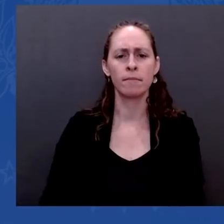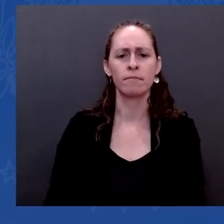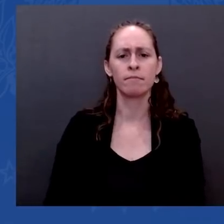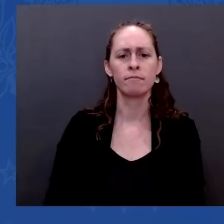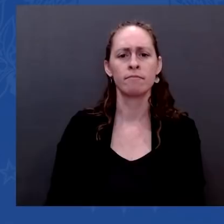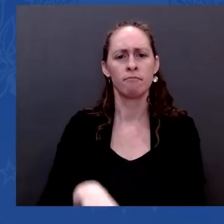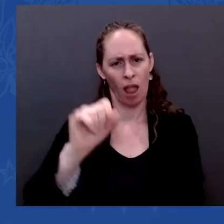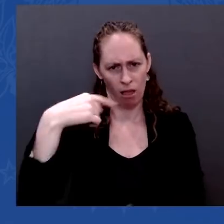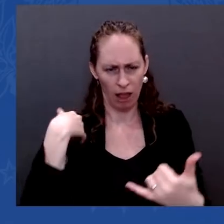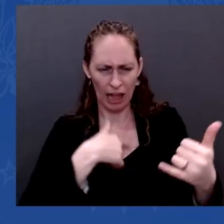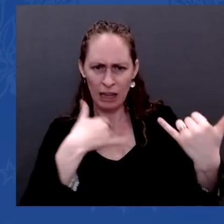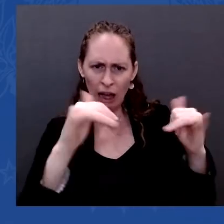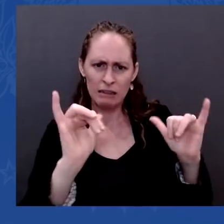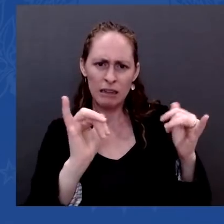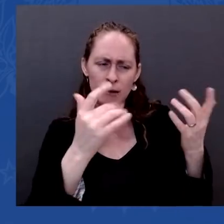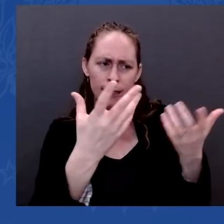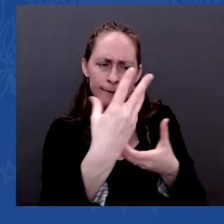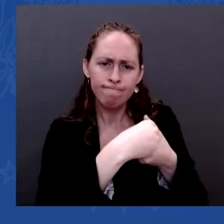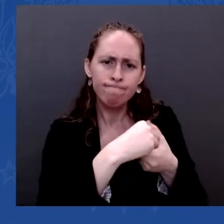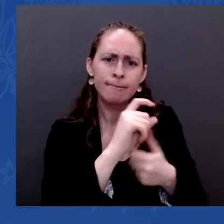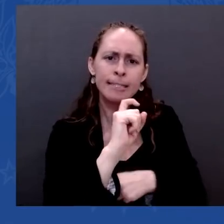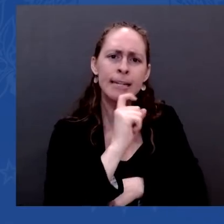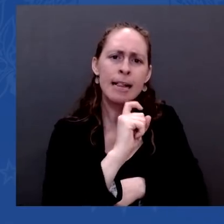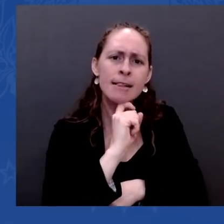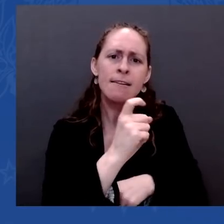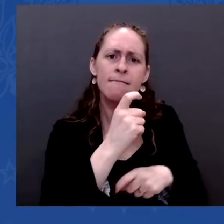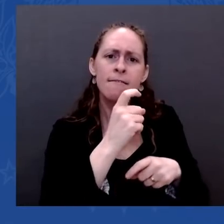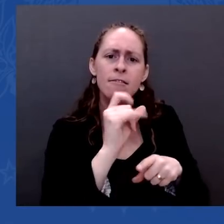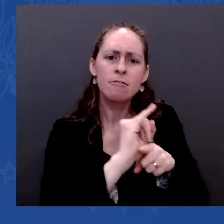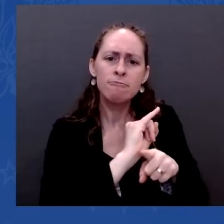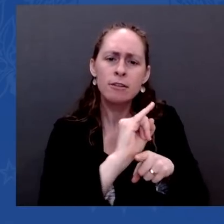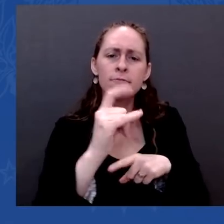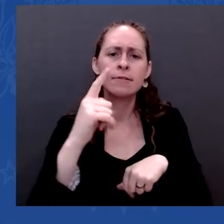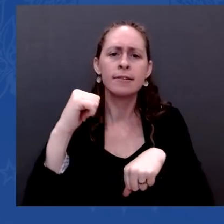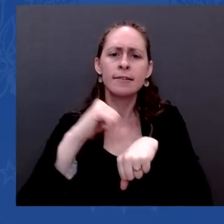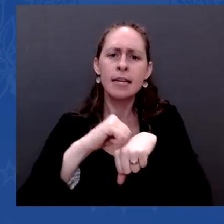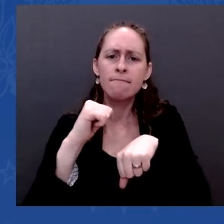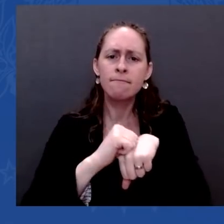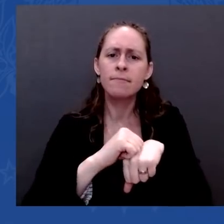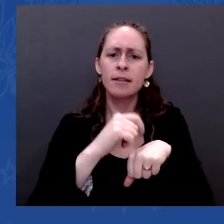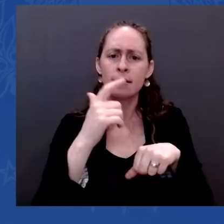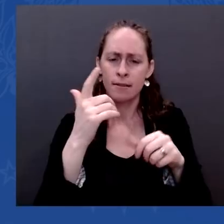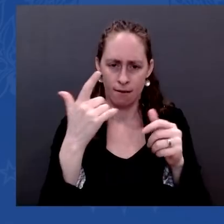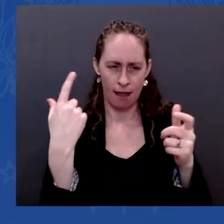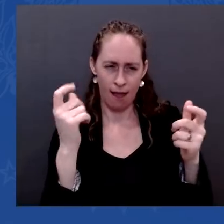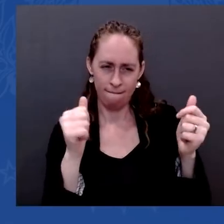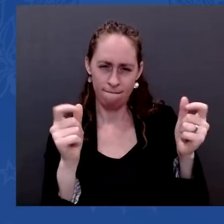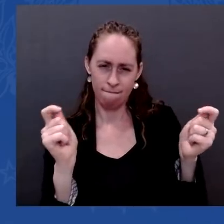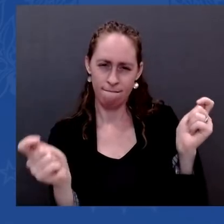And changing these industrial processes and reorganizing such systems is what we have planned.